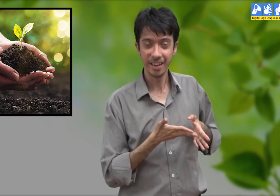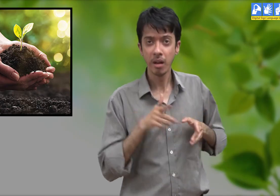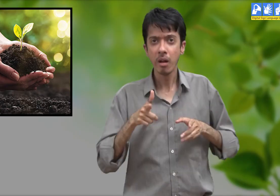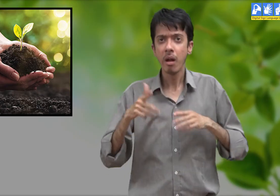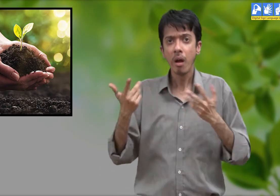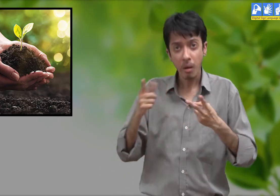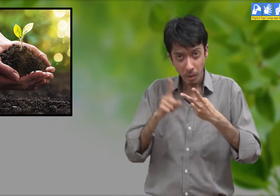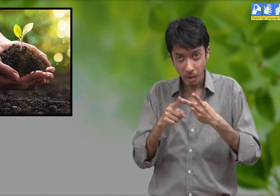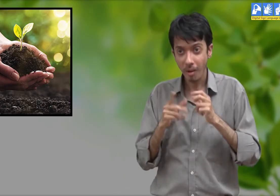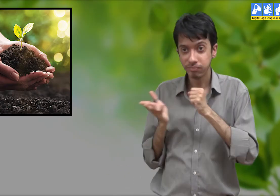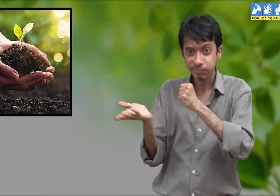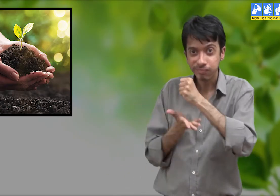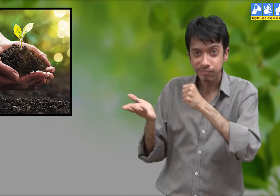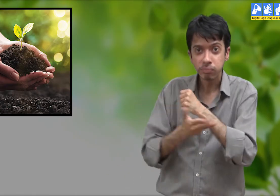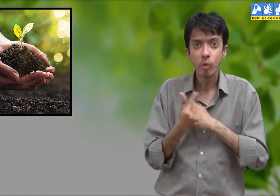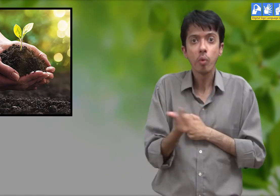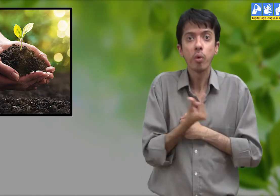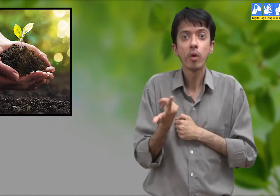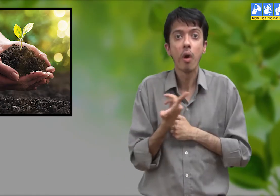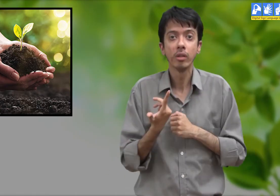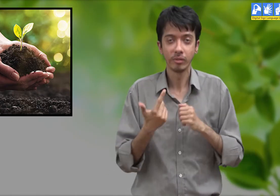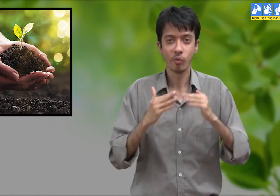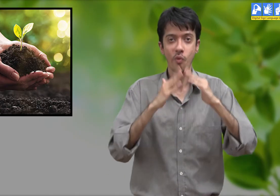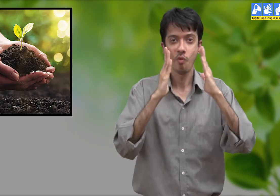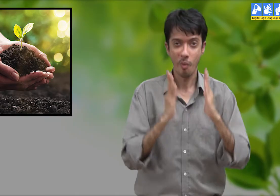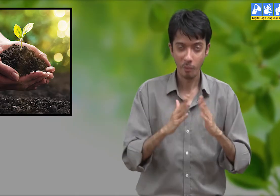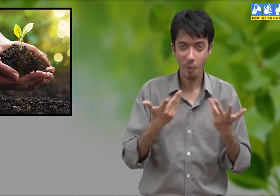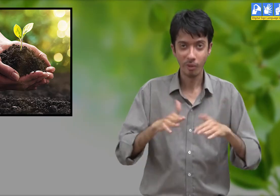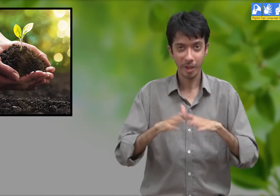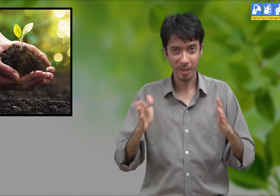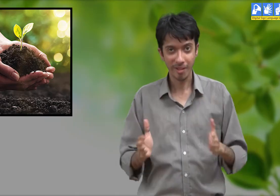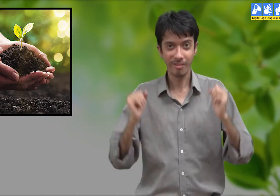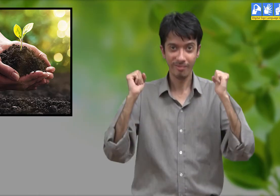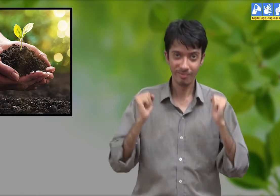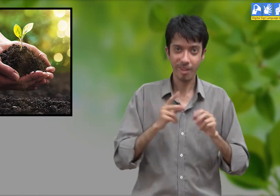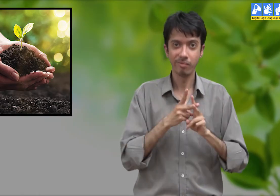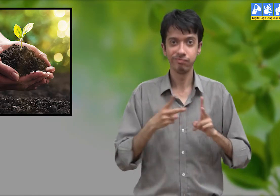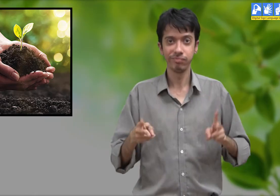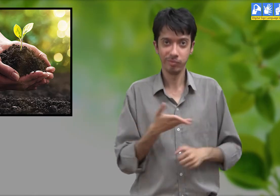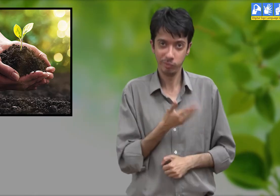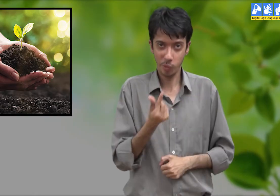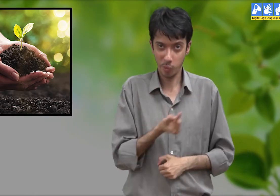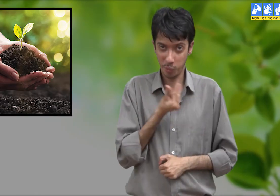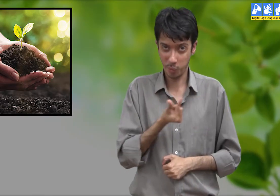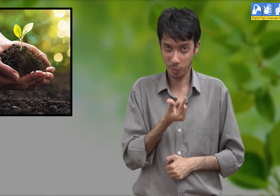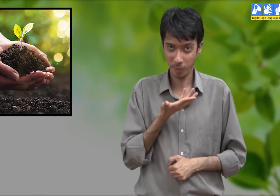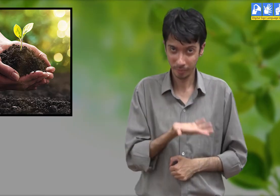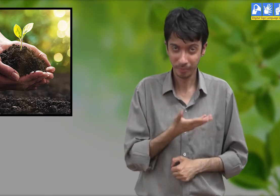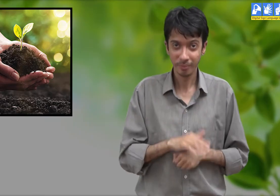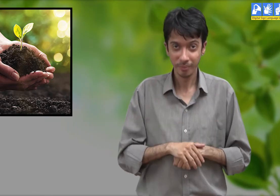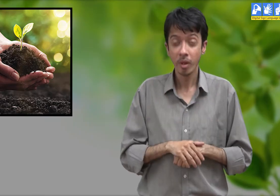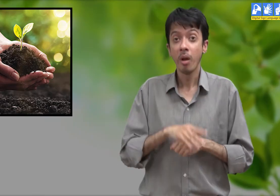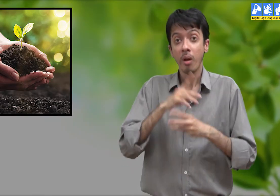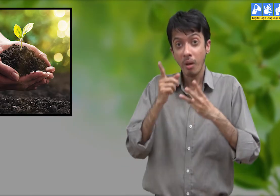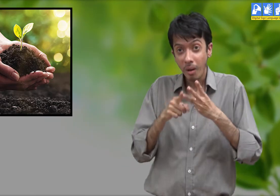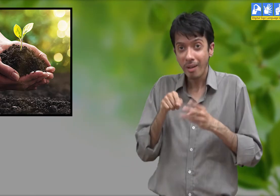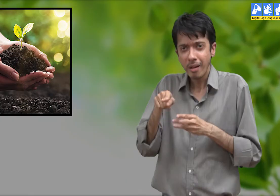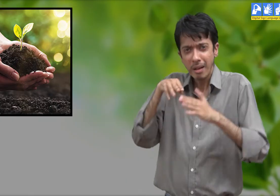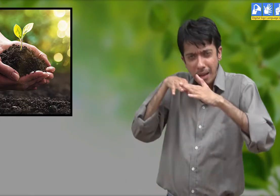2. Industrialists who use various forest products for the factories.